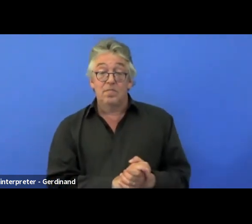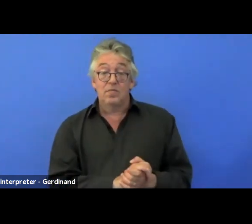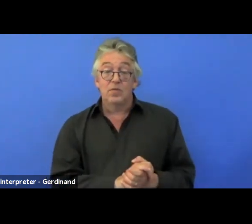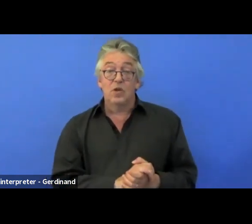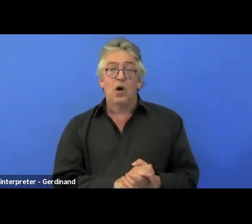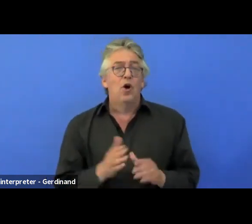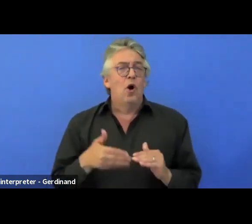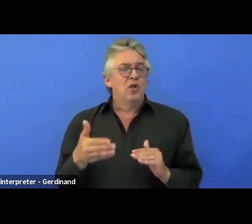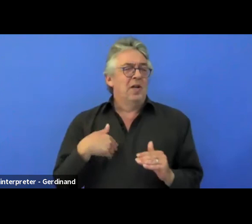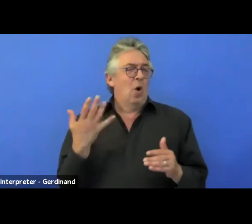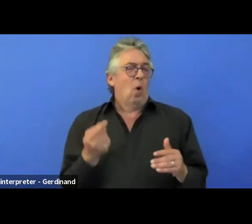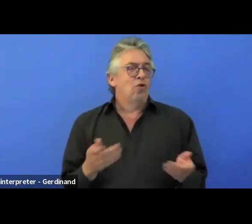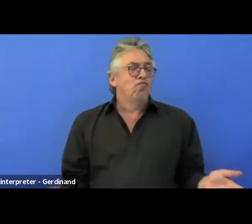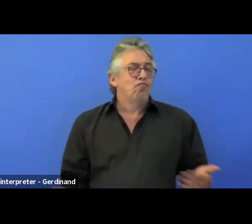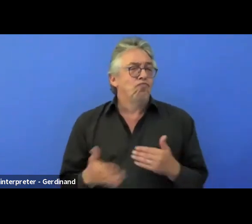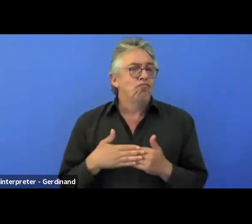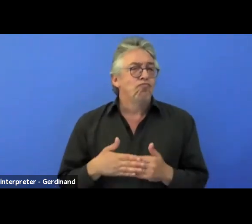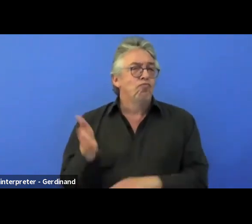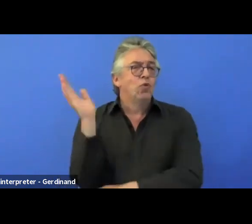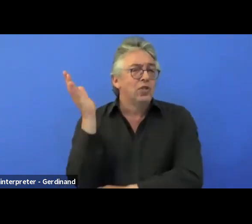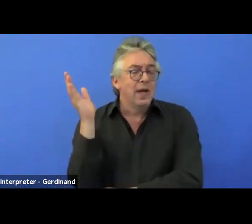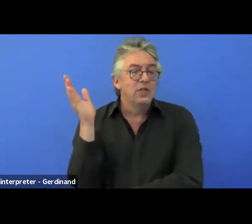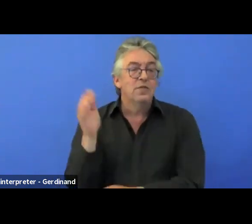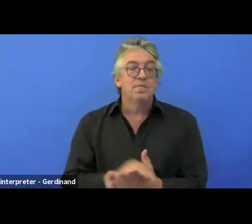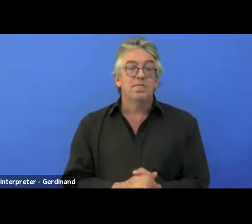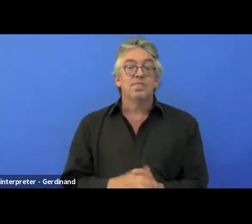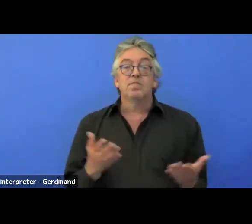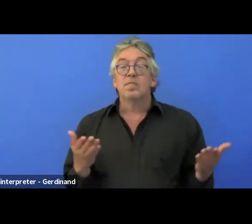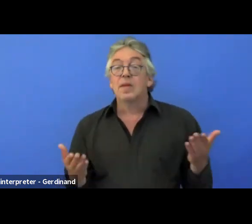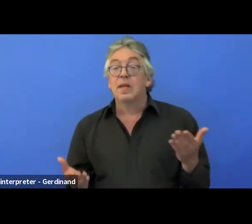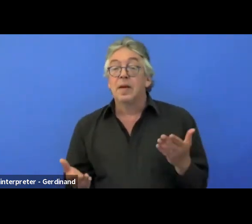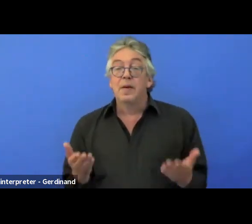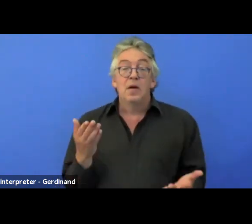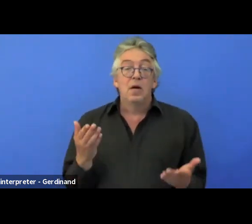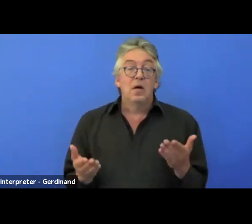by perhaps making you think out of the box a little bit.